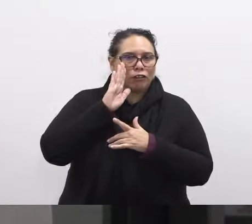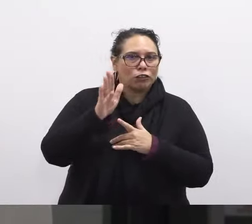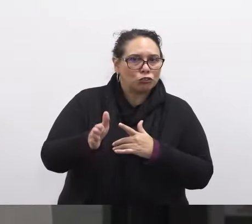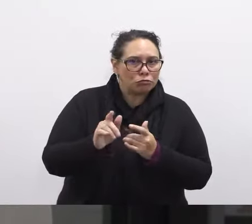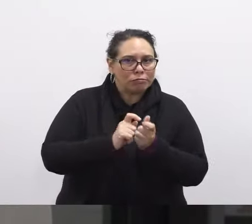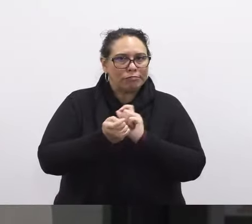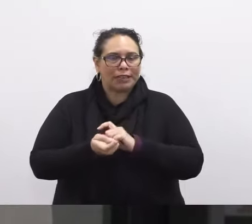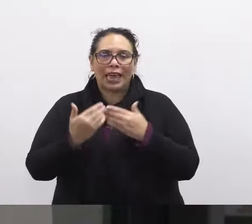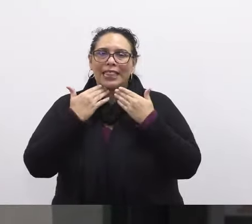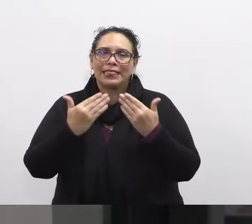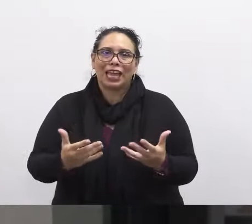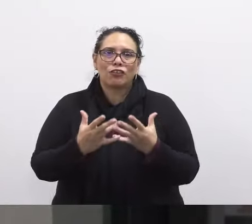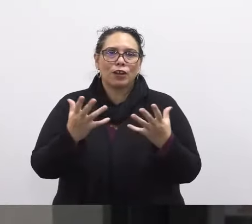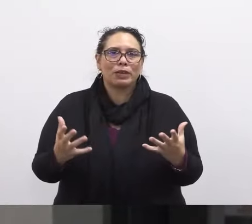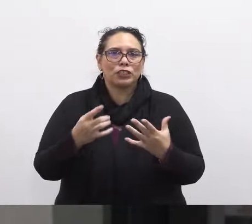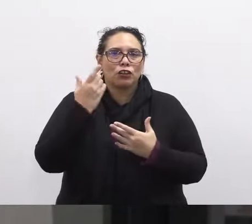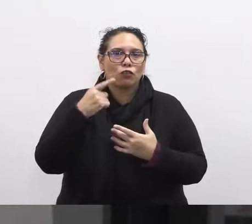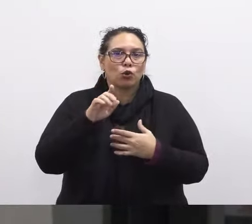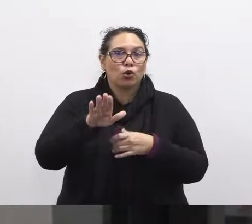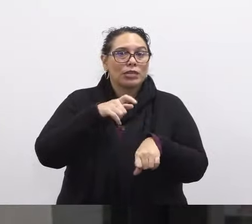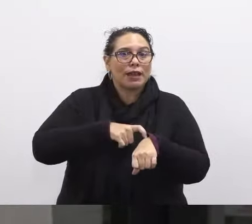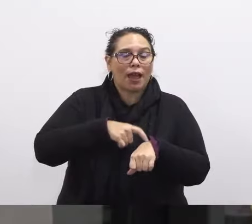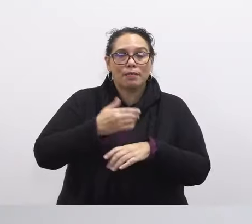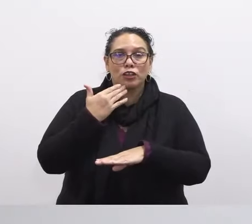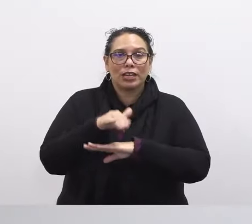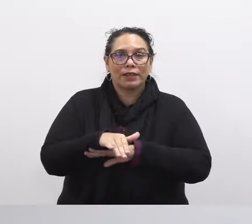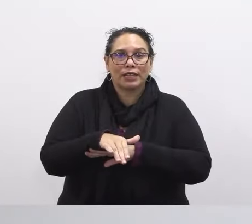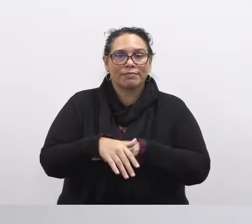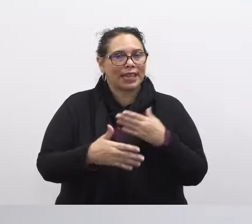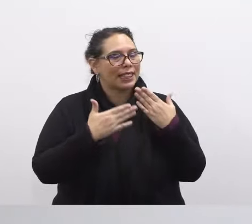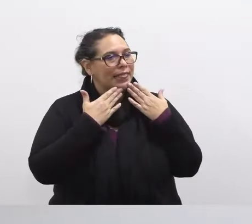Thank you very much for your time and good evening. Thank you. Thank you very much.